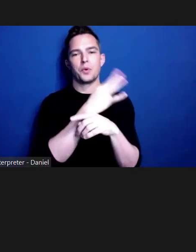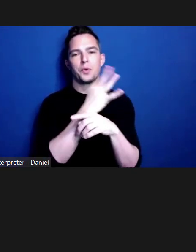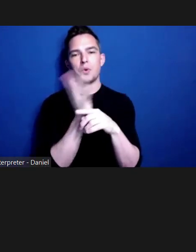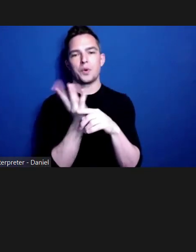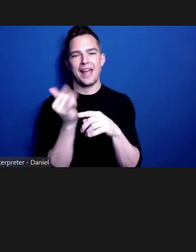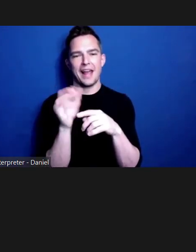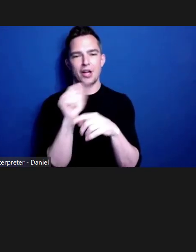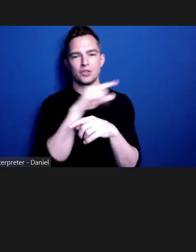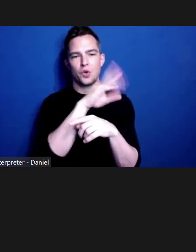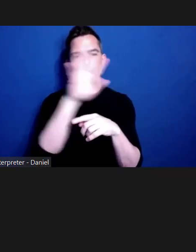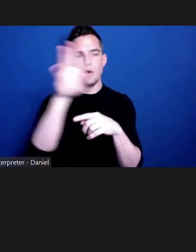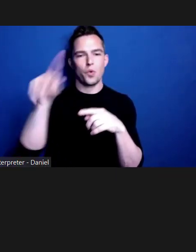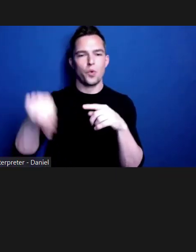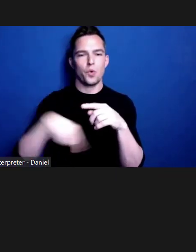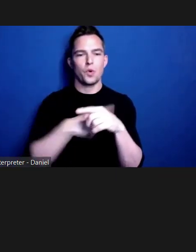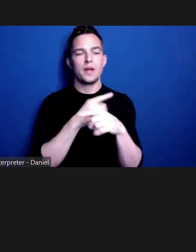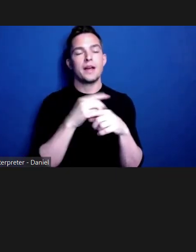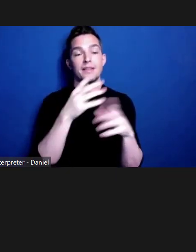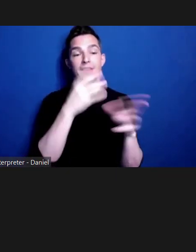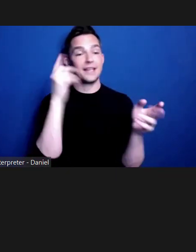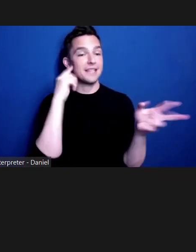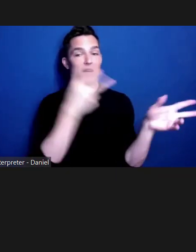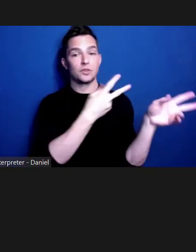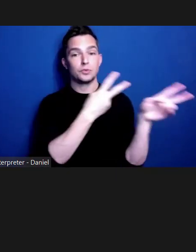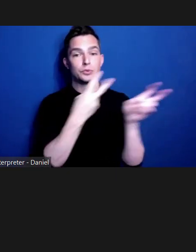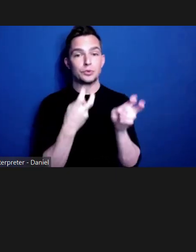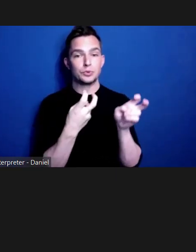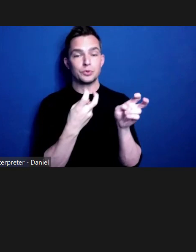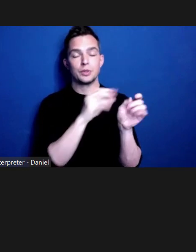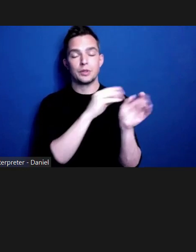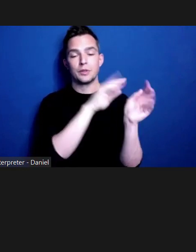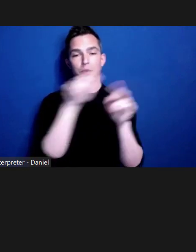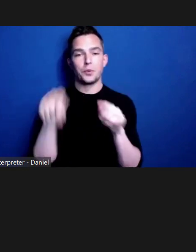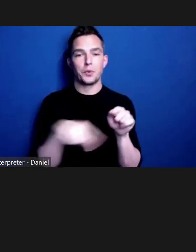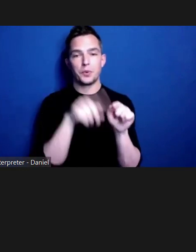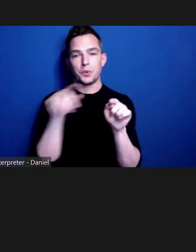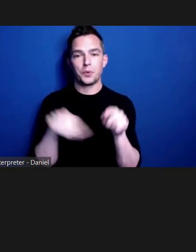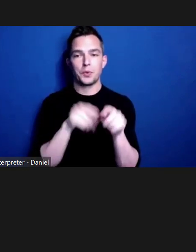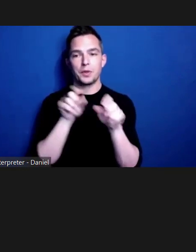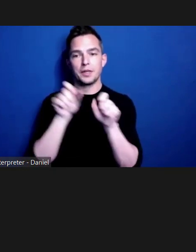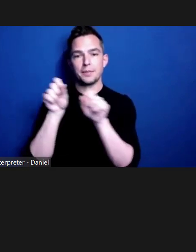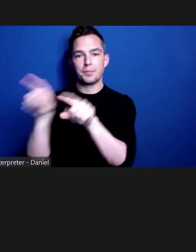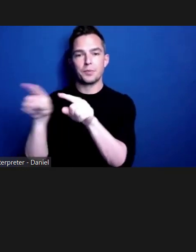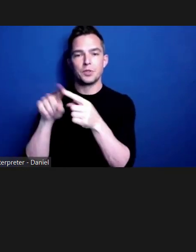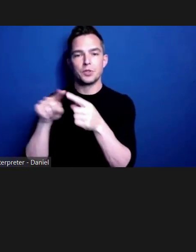nerves to the hearing S'mores brain, and then the individual